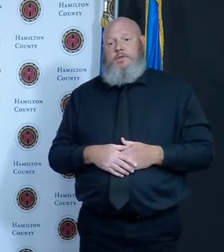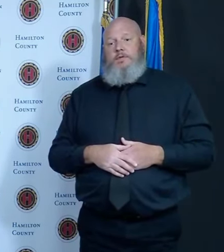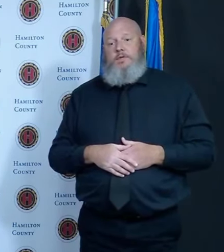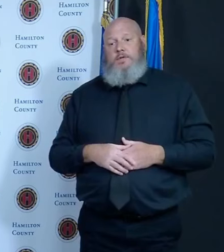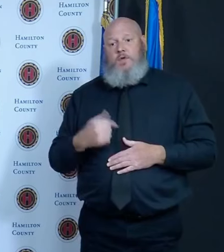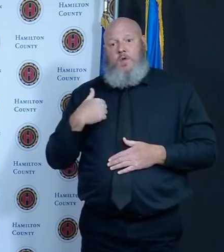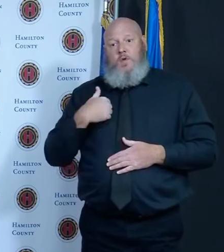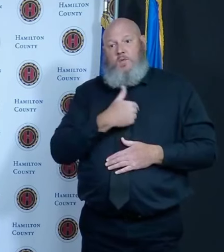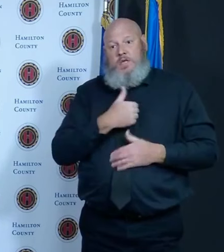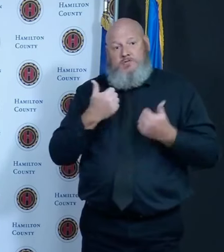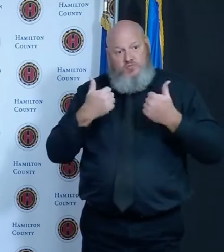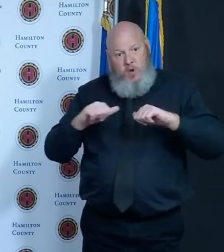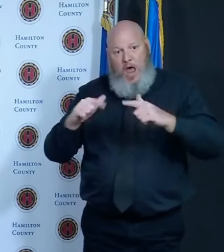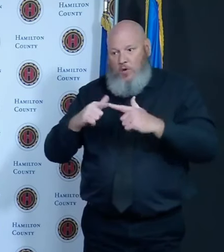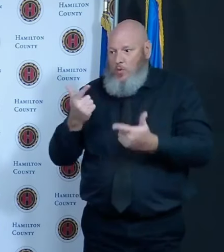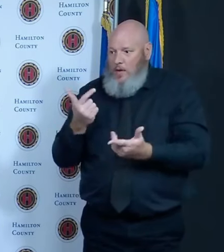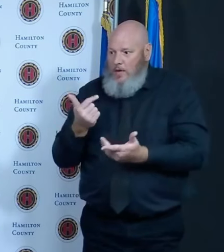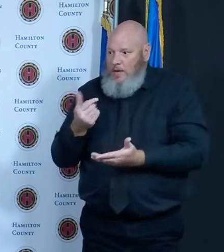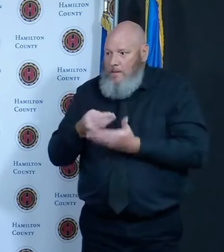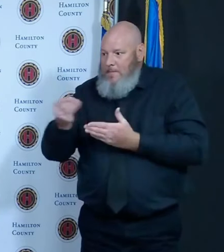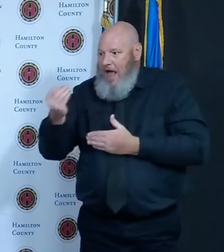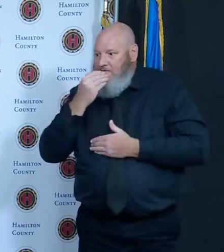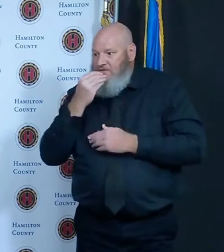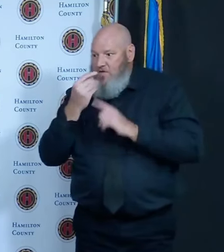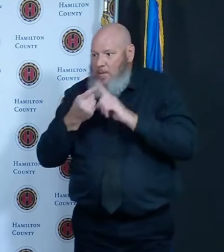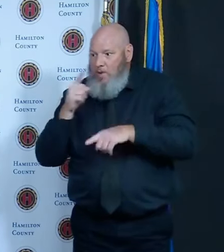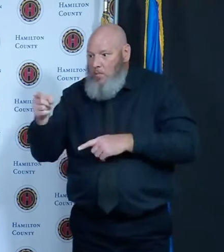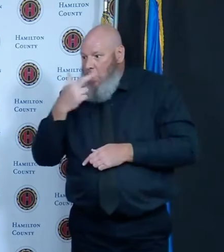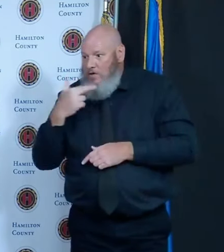cards and remember a couple weeks ago I mentioned the 3CDC